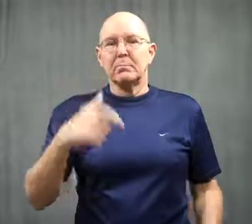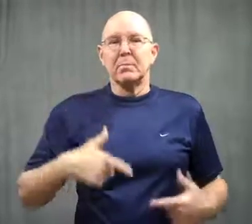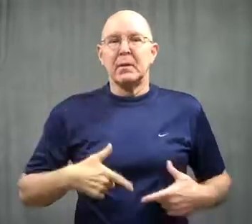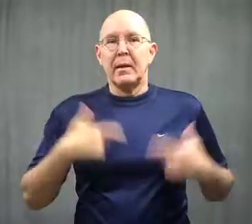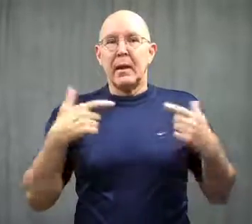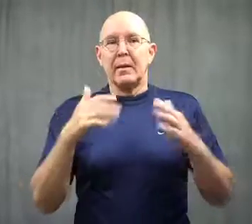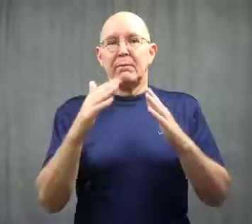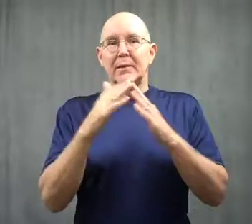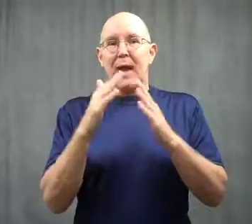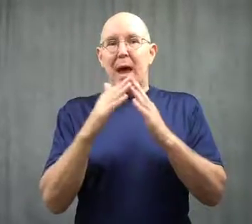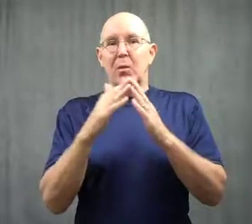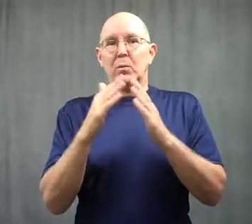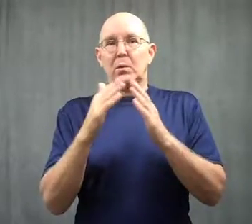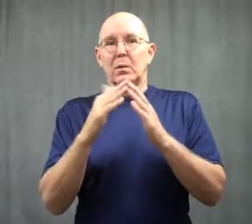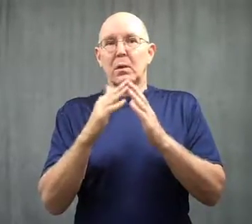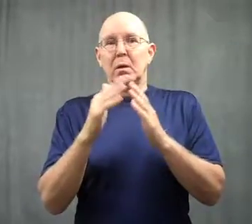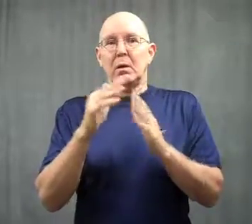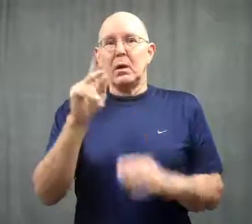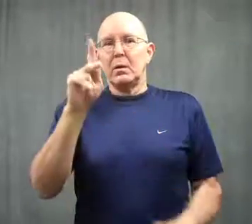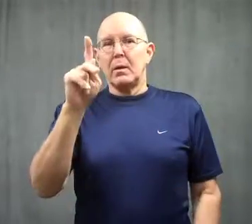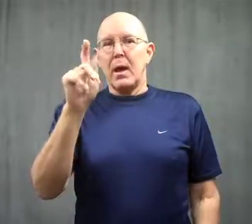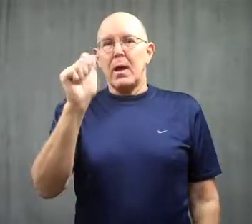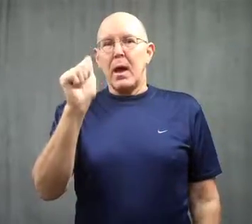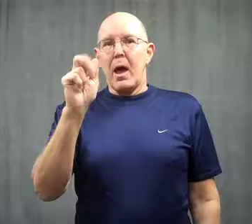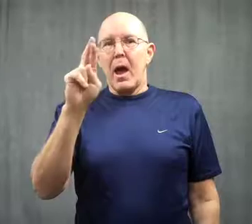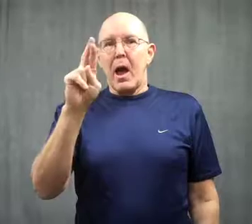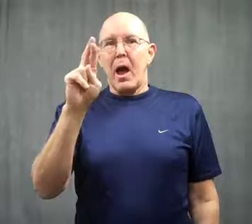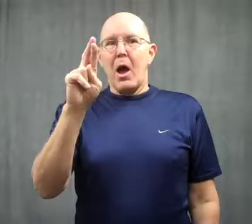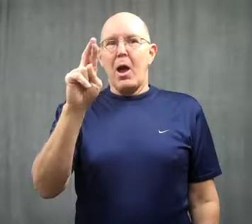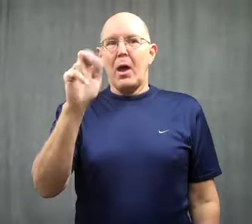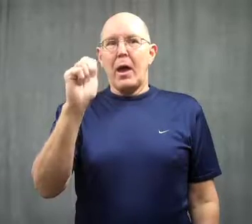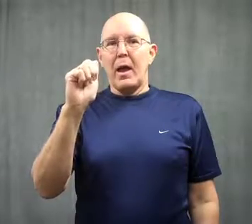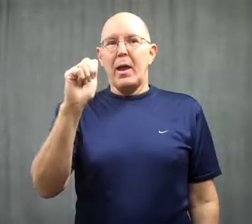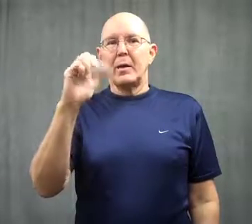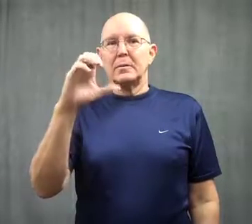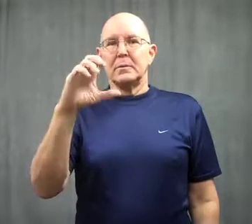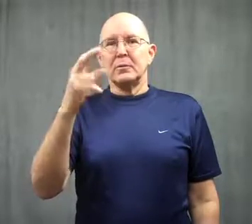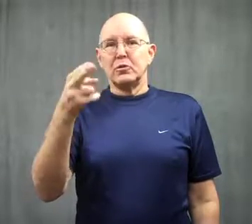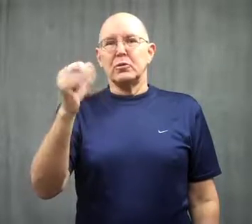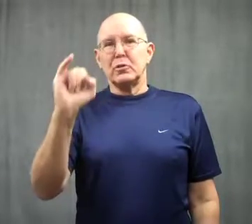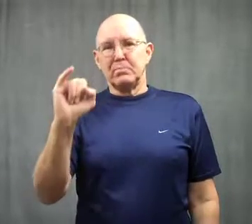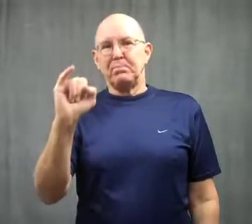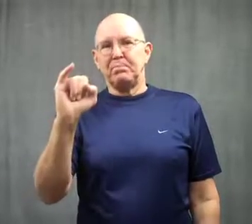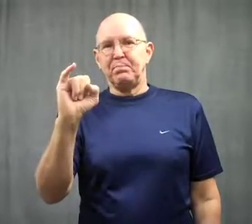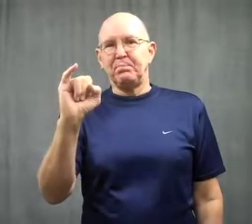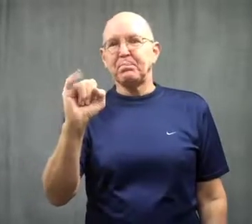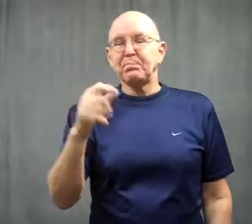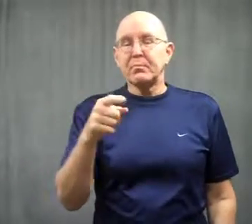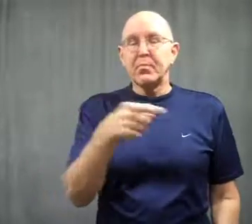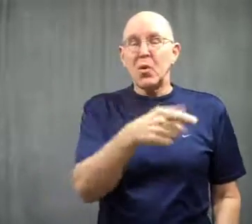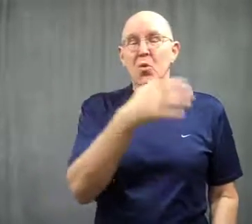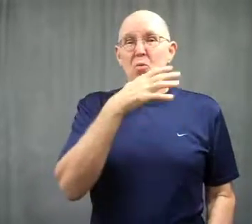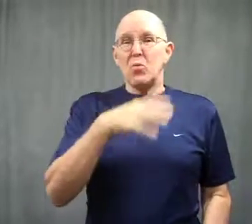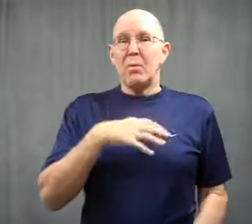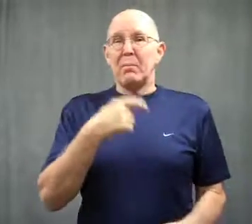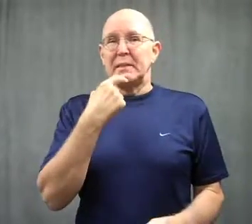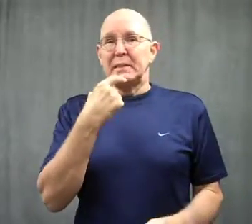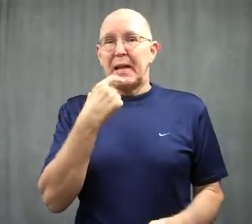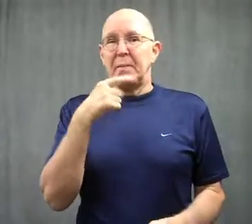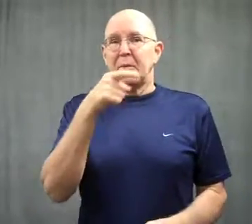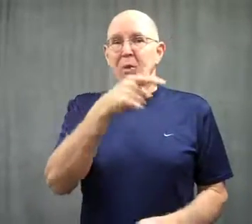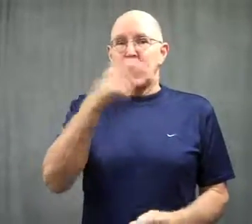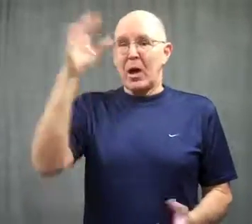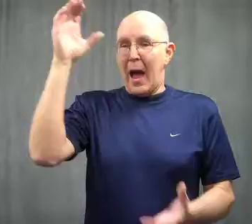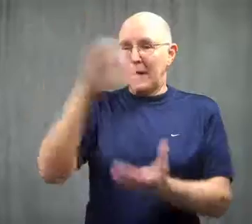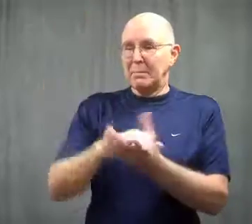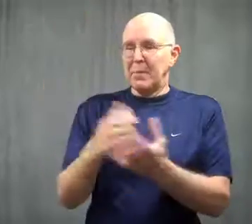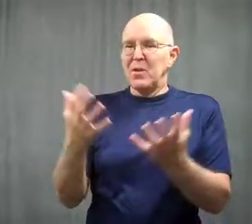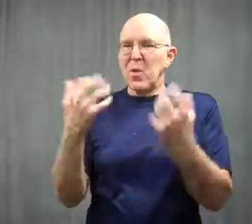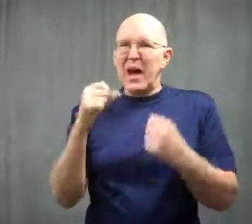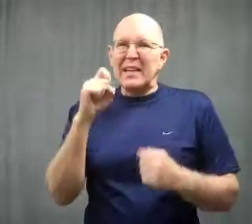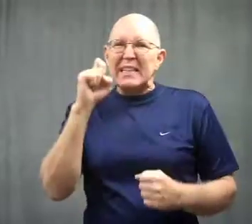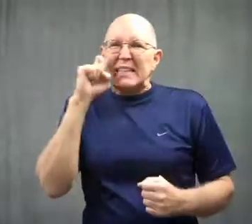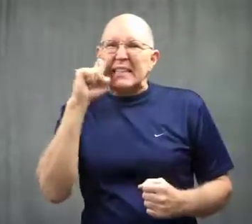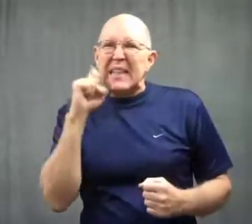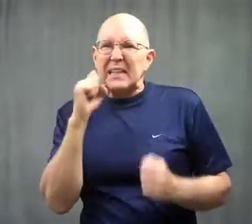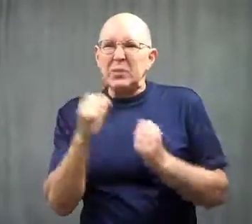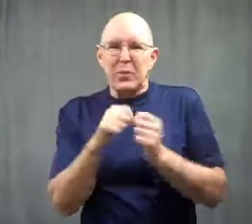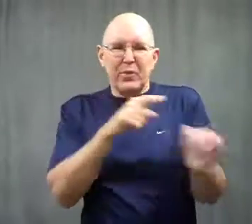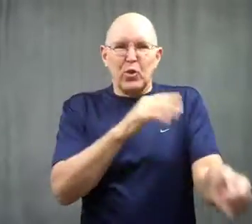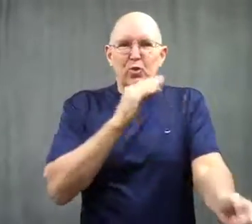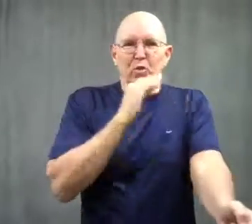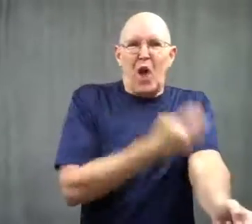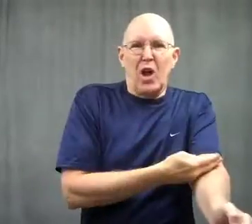They lived in the town of Karachi.